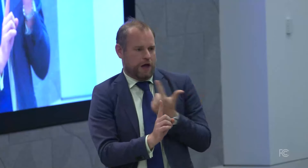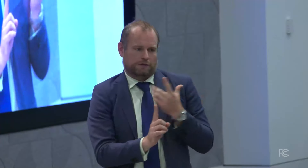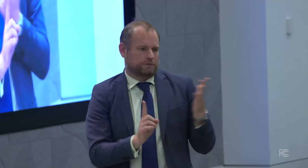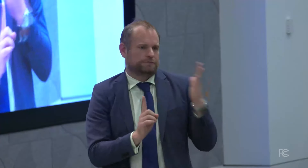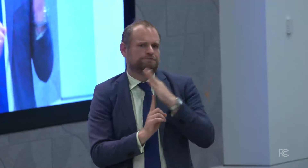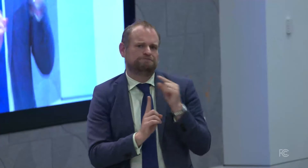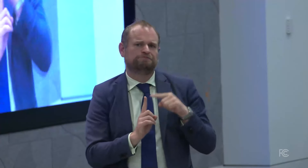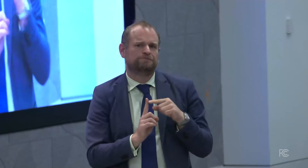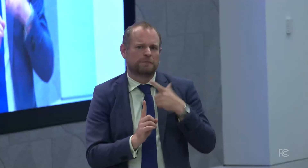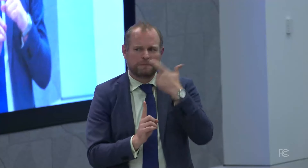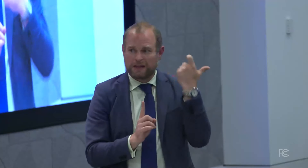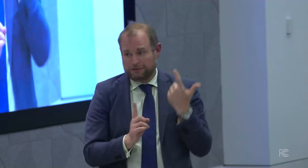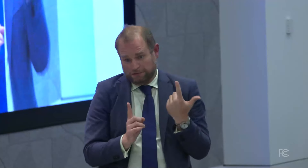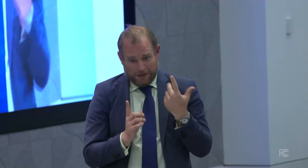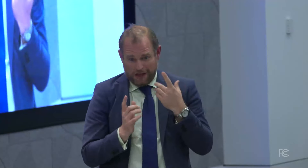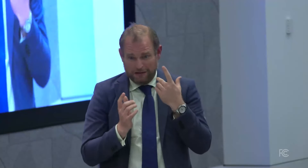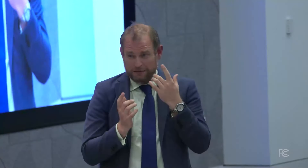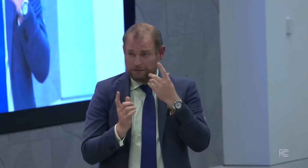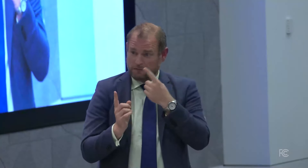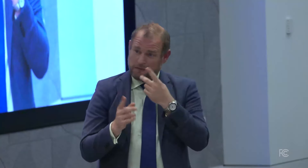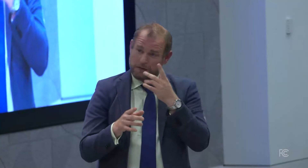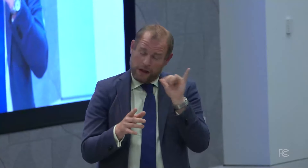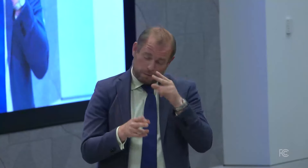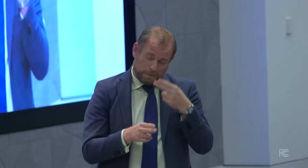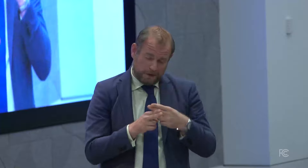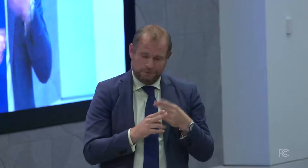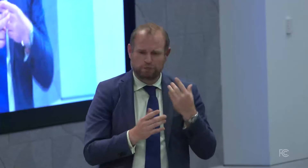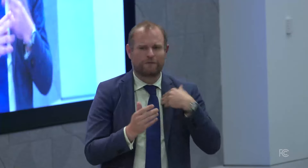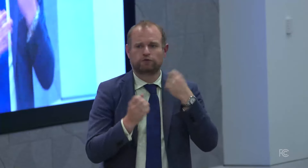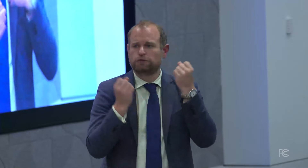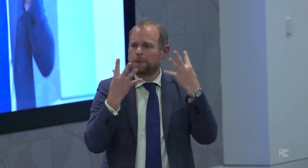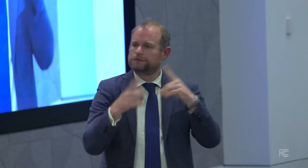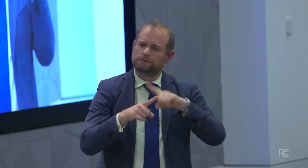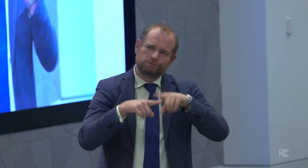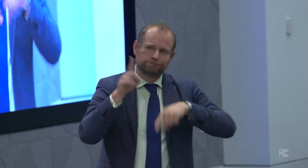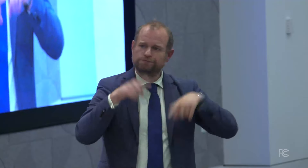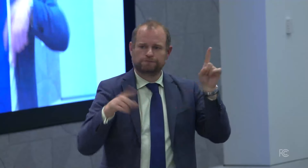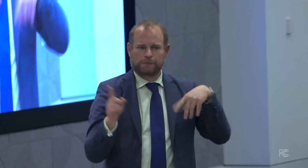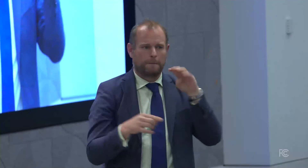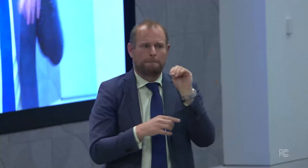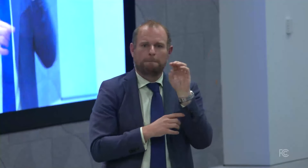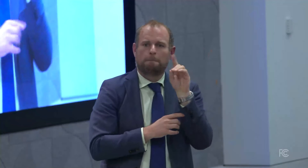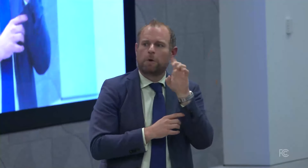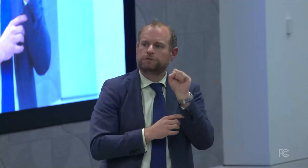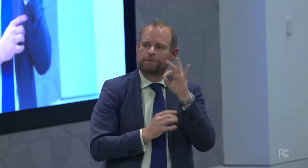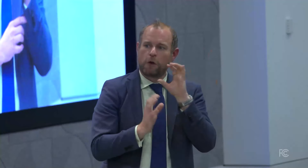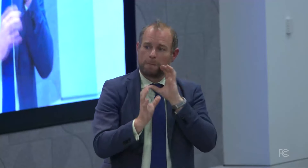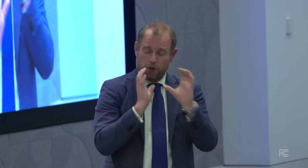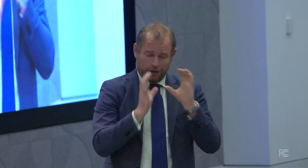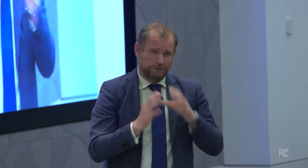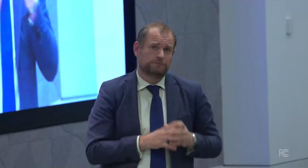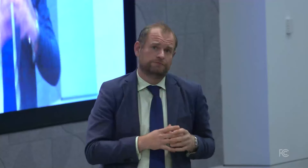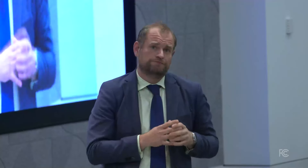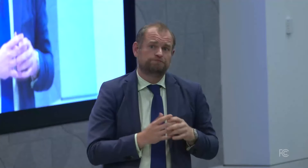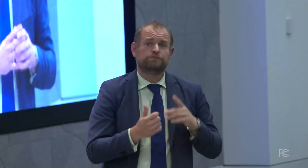CALL, MAIL, FAX OR EMAIL. AND SO THAT REALLY GOES BACK TO SOMETHING THAT WE ASK THE CONSUMER FIRST OFF WHAT THEIR PREFERRED MODE OF